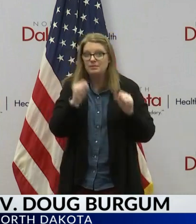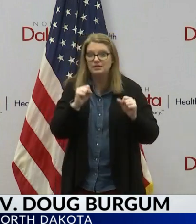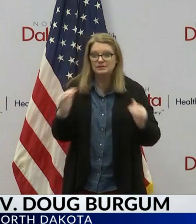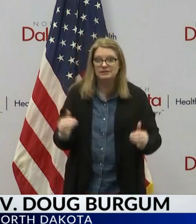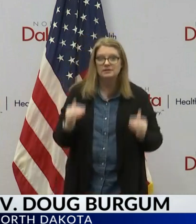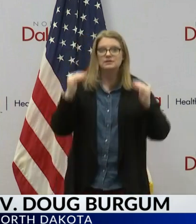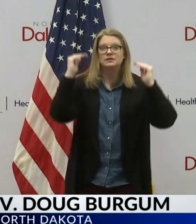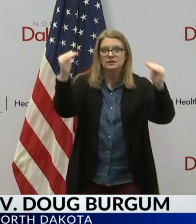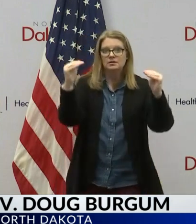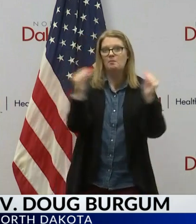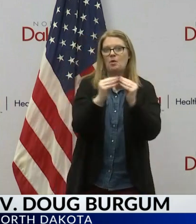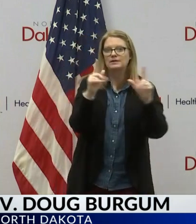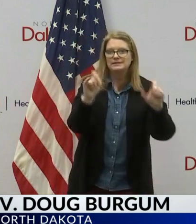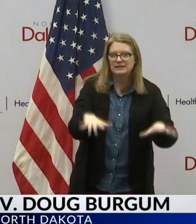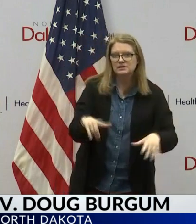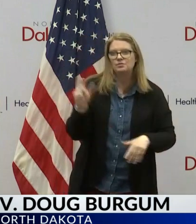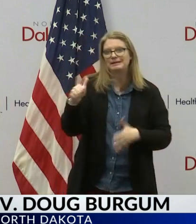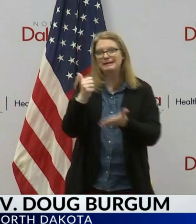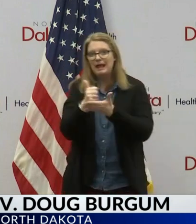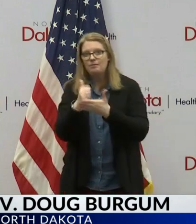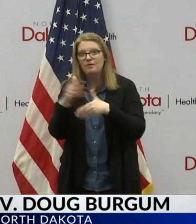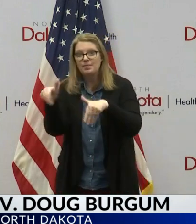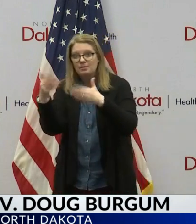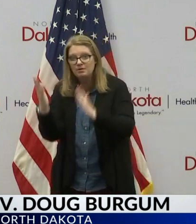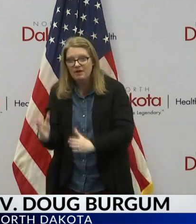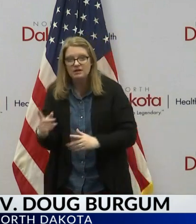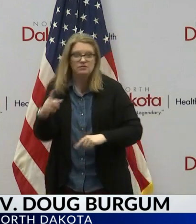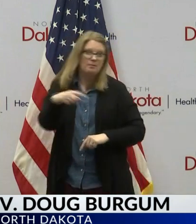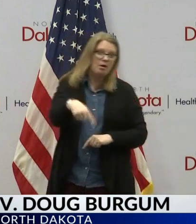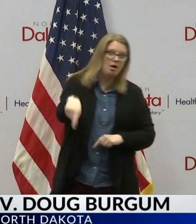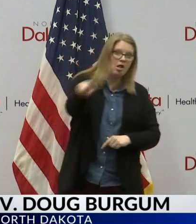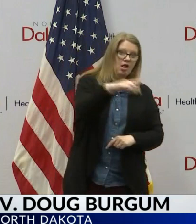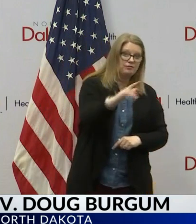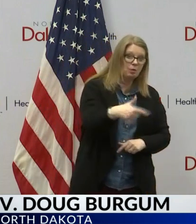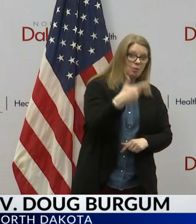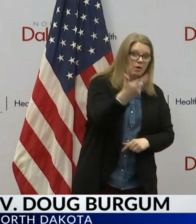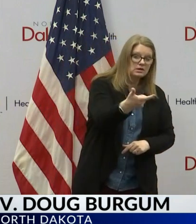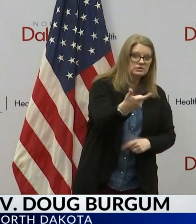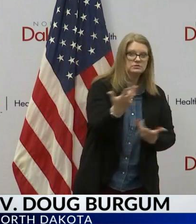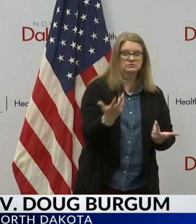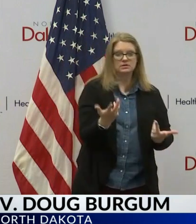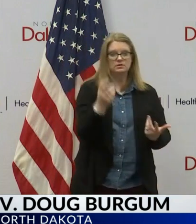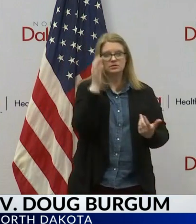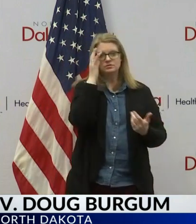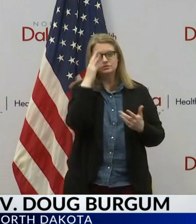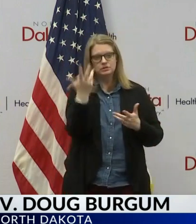AND, AGAIN, WE HAVE THE CAPACITY TO DO MORE TESTING, BUT WE NEED HELP FROM OUR